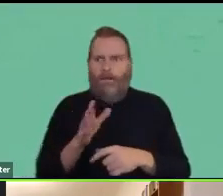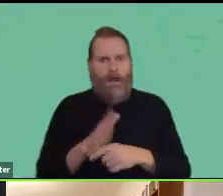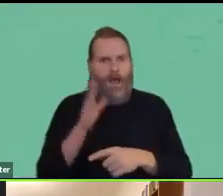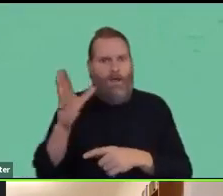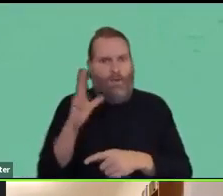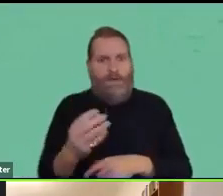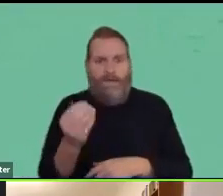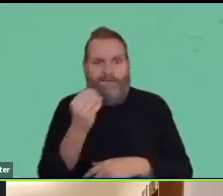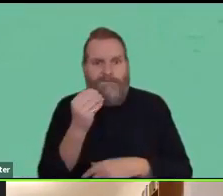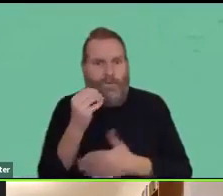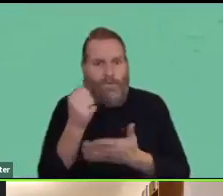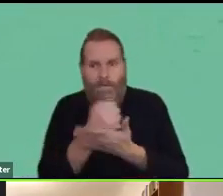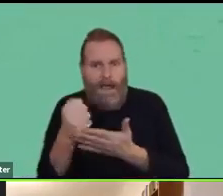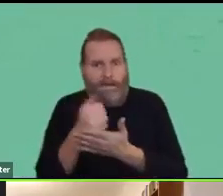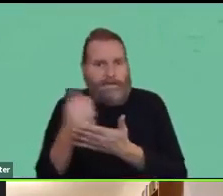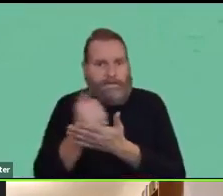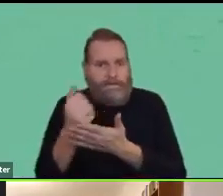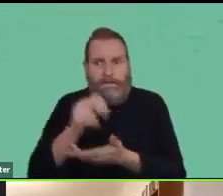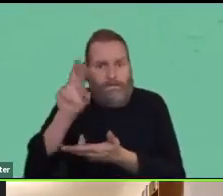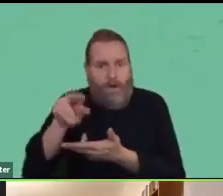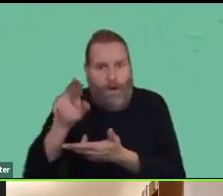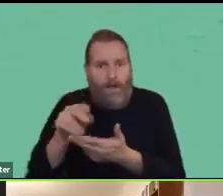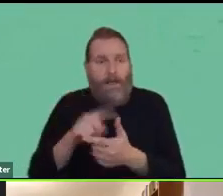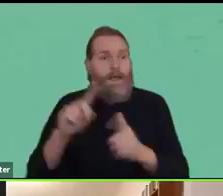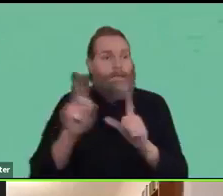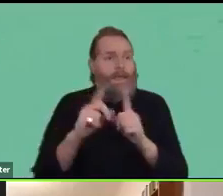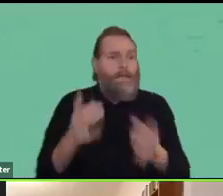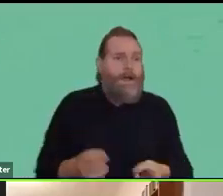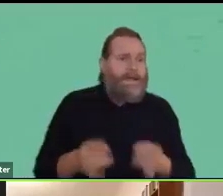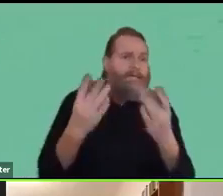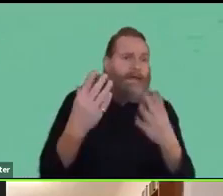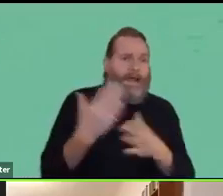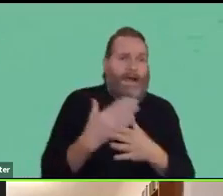thinking of having to leave the civil service who love their job but just cannot make ends meet